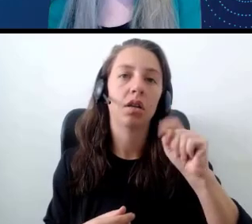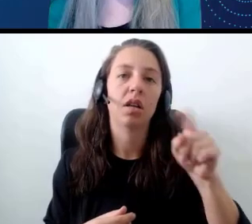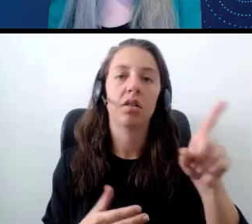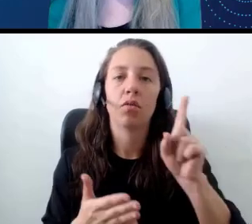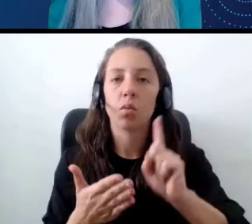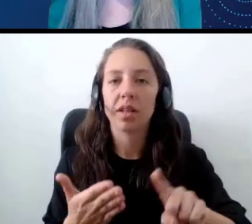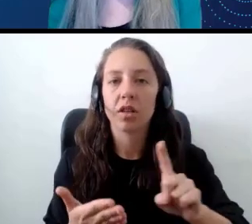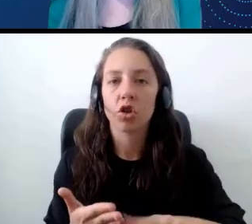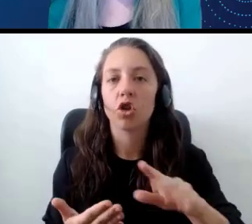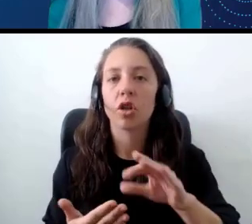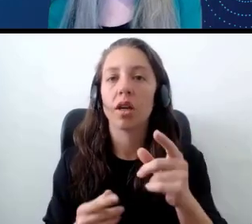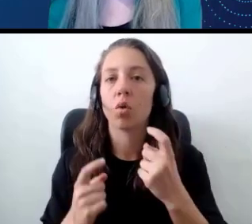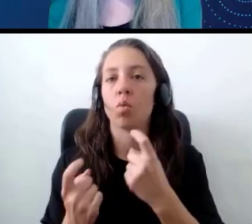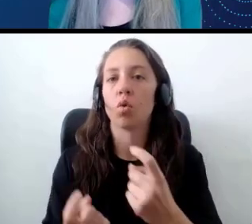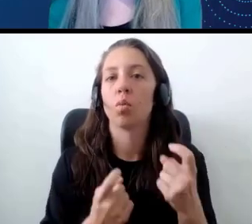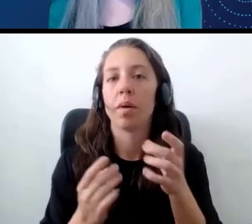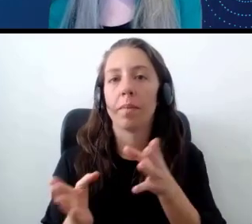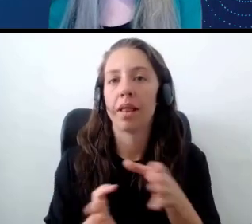as items that contribute to the overall score.